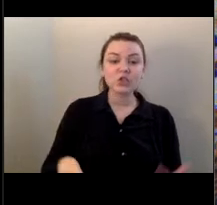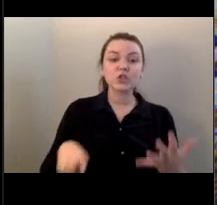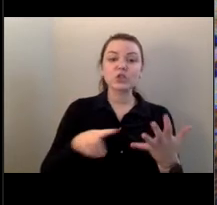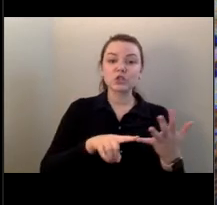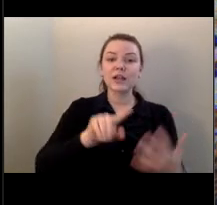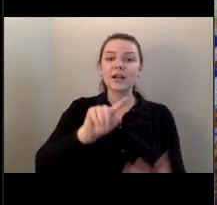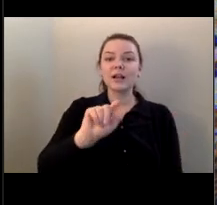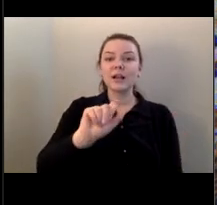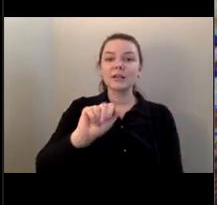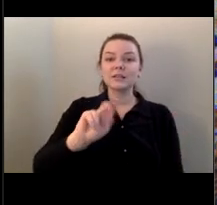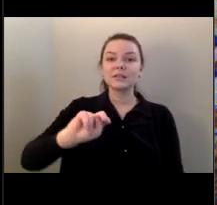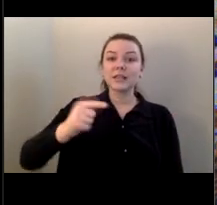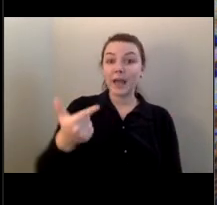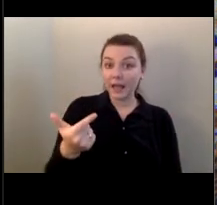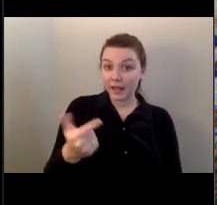And Lauren says, "Kole."